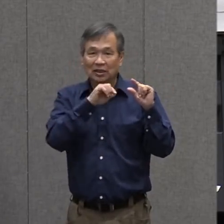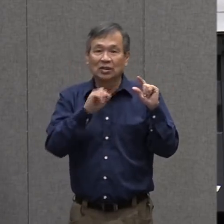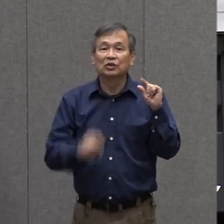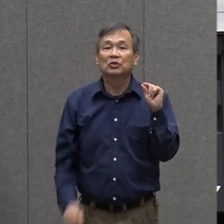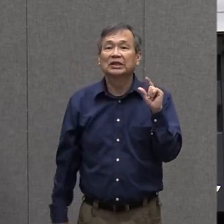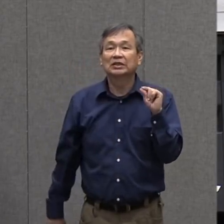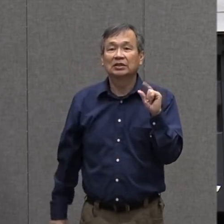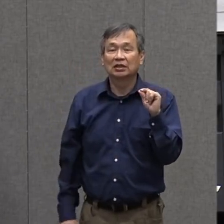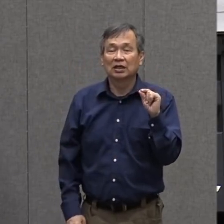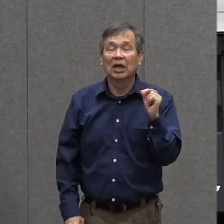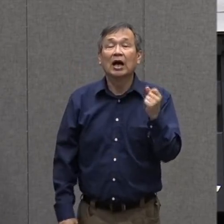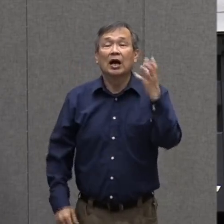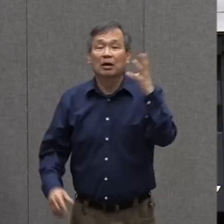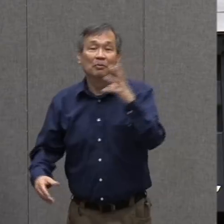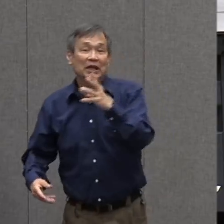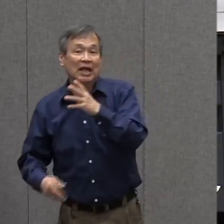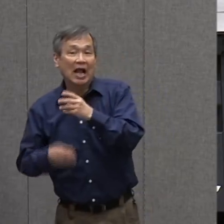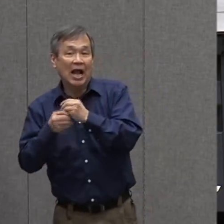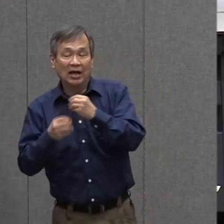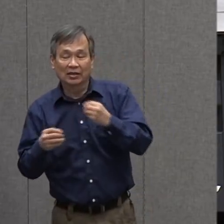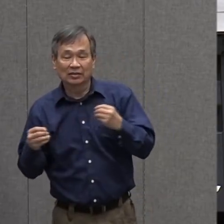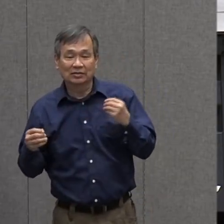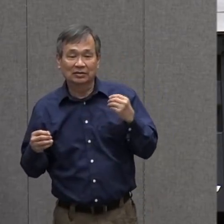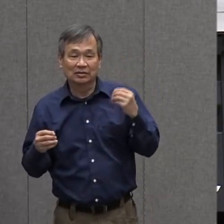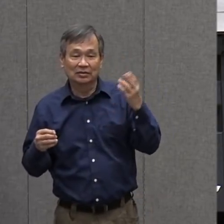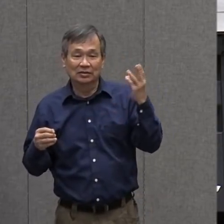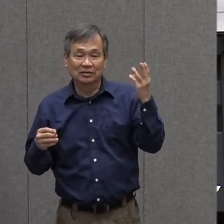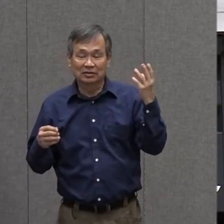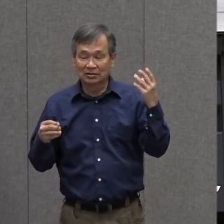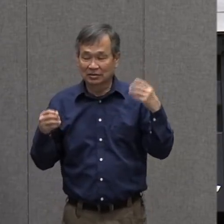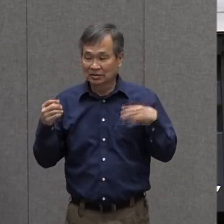How many did I add? Well 16, 17, 18, 19, 20.